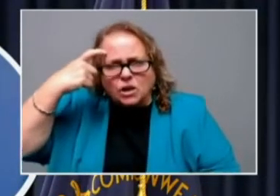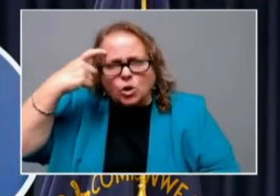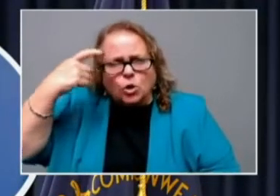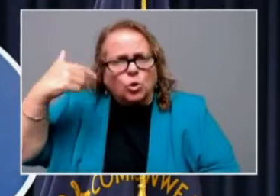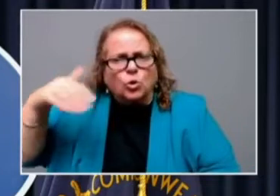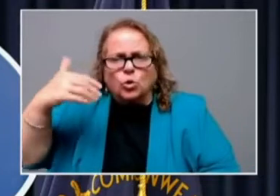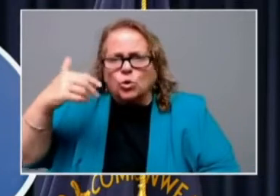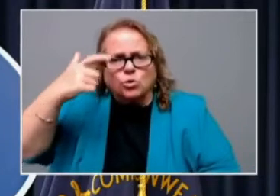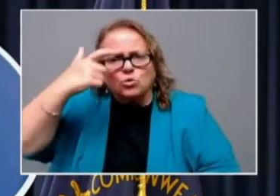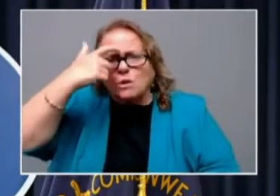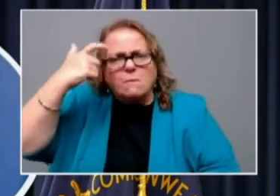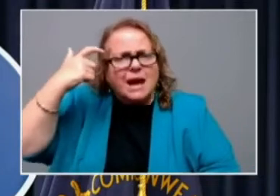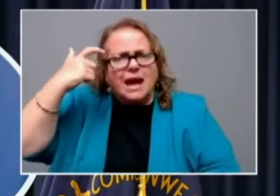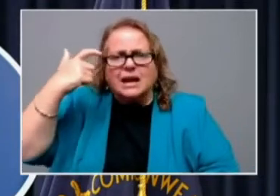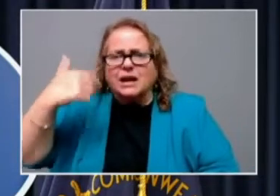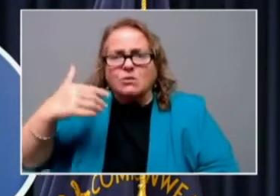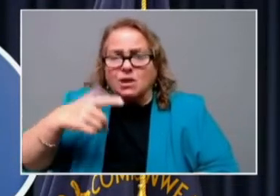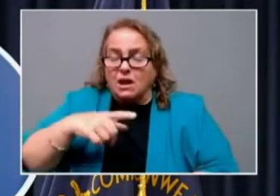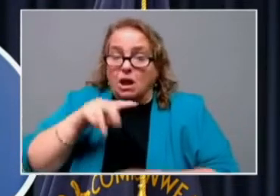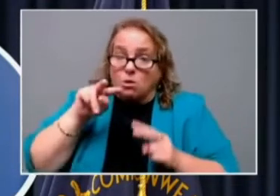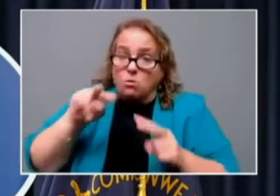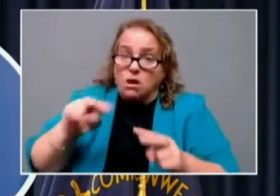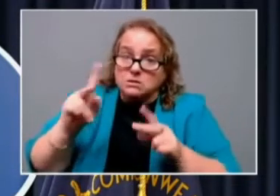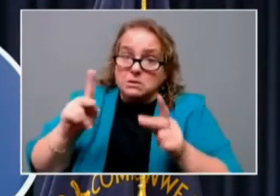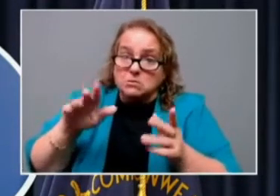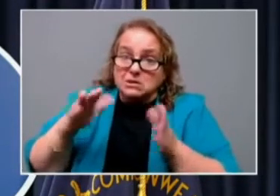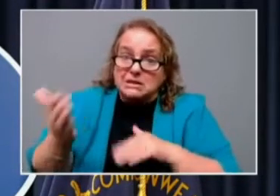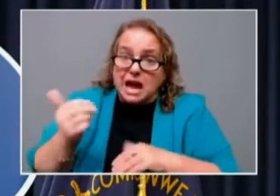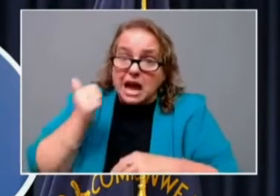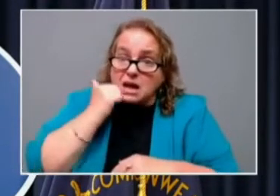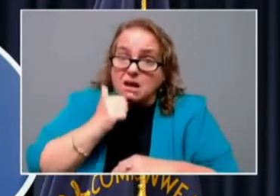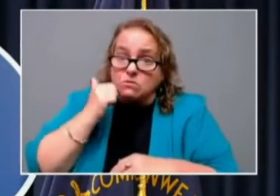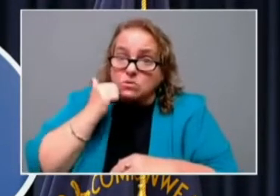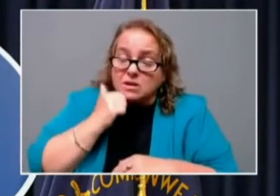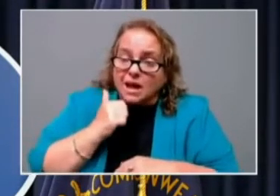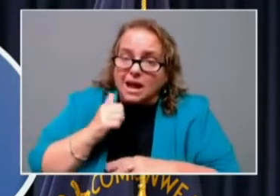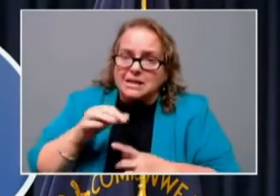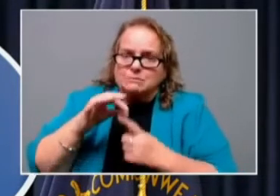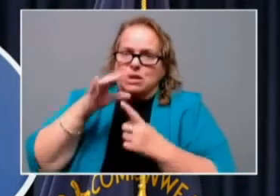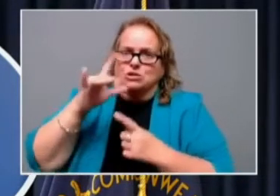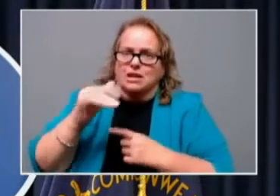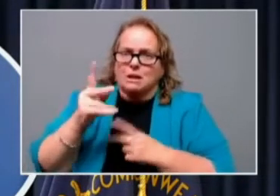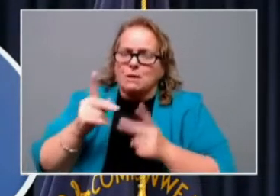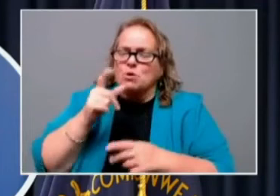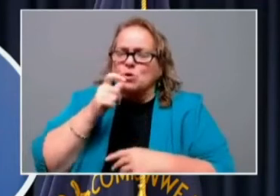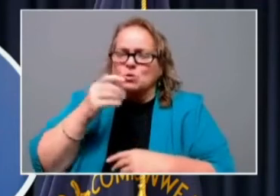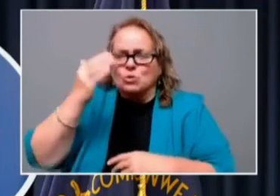people die every day. Especially ones that no in health care how preventable